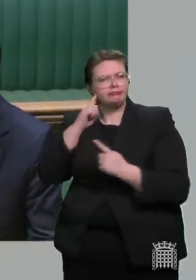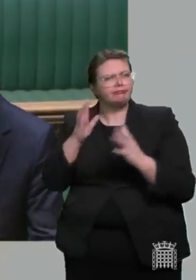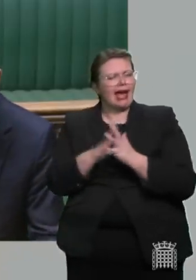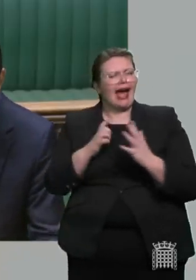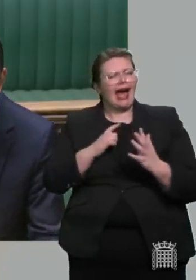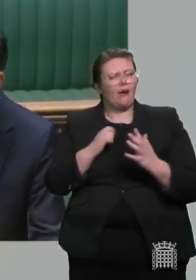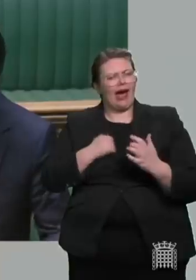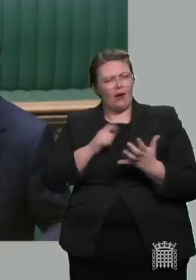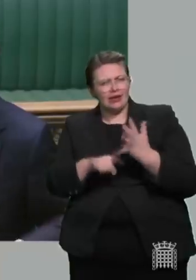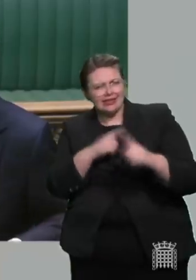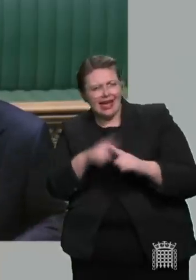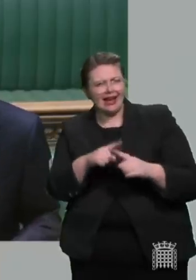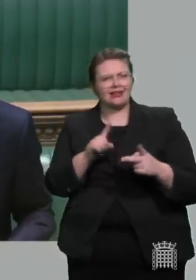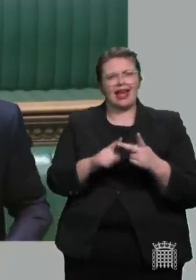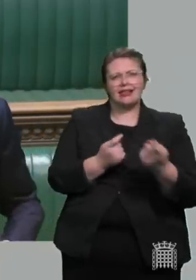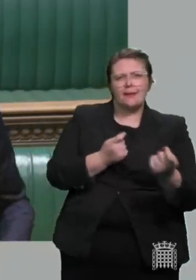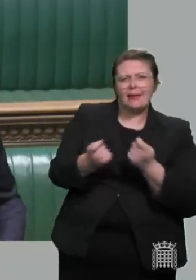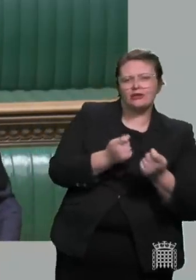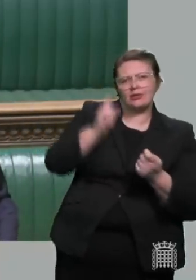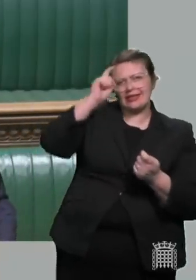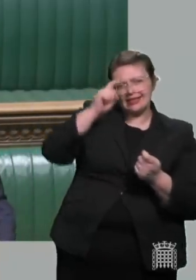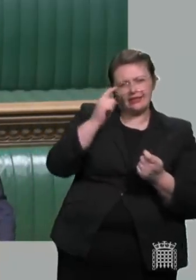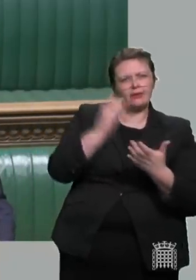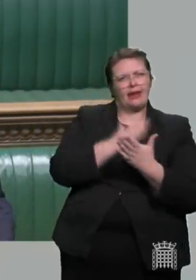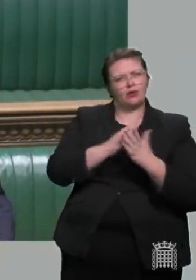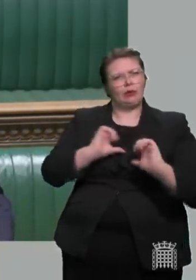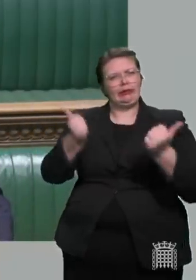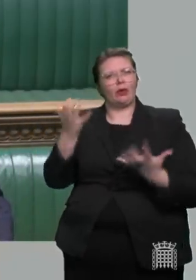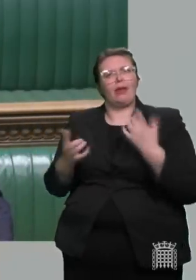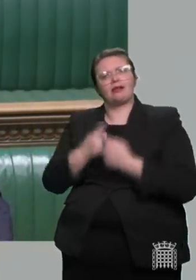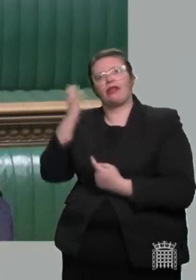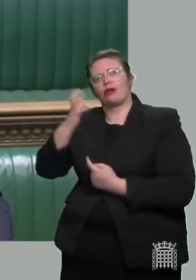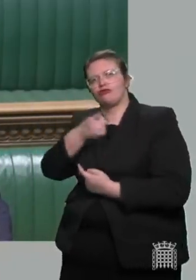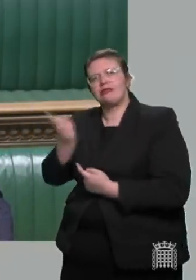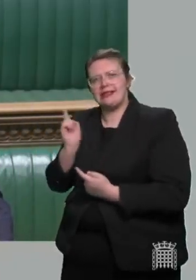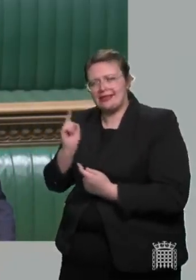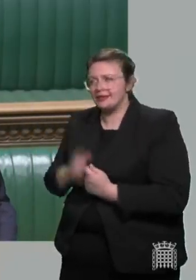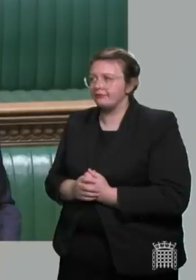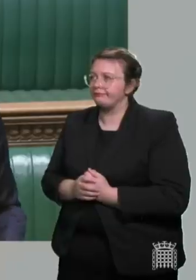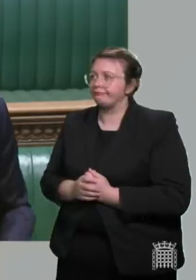incentives—are internationally competitive. My right hon. Friend the Home Secretary